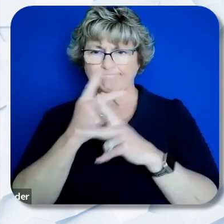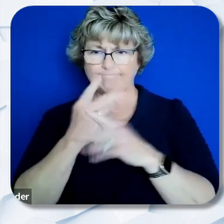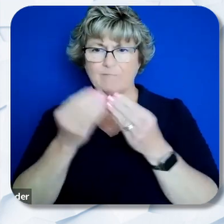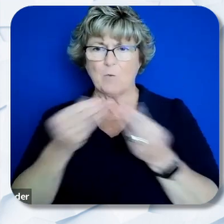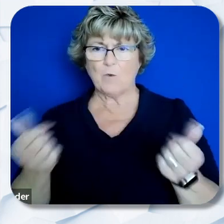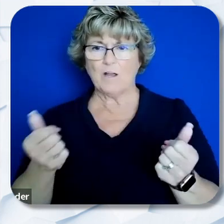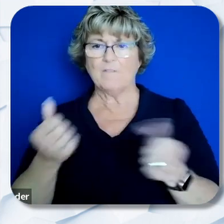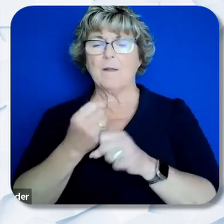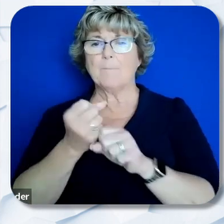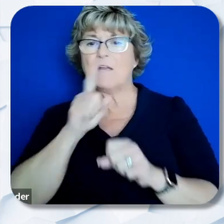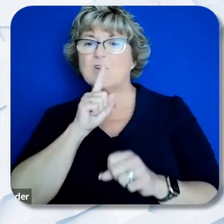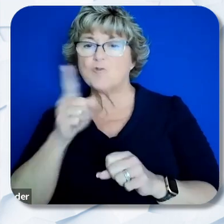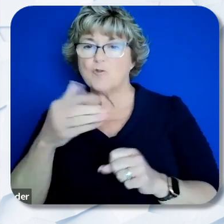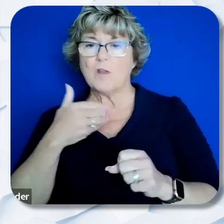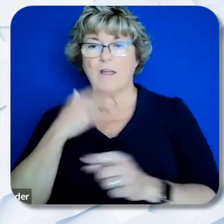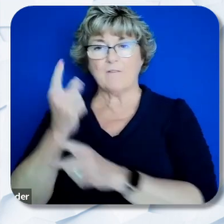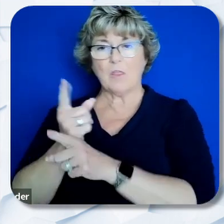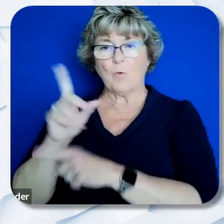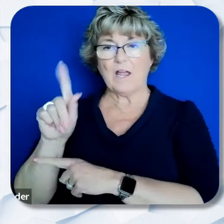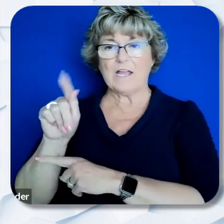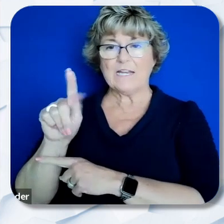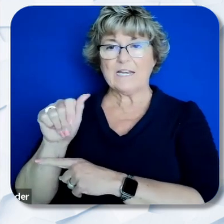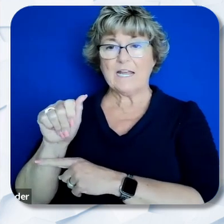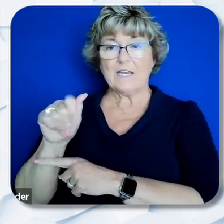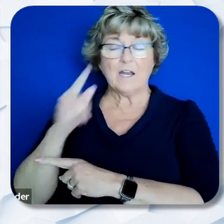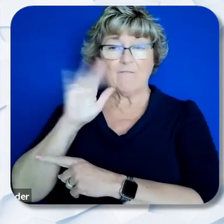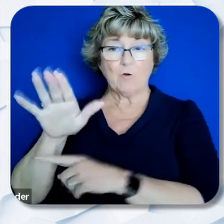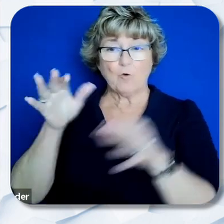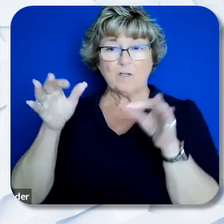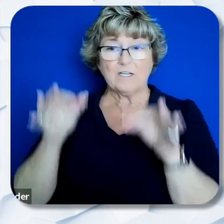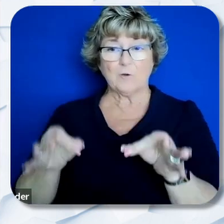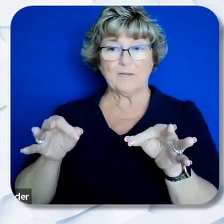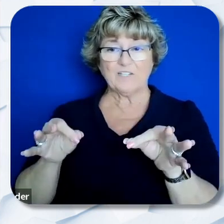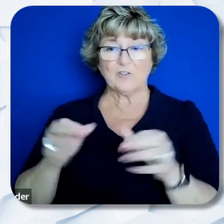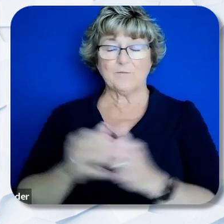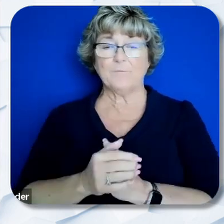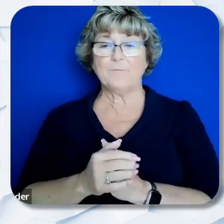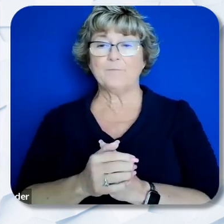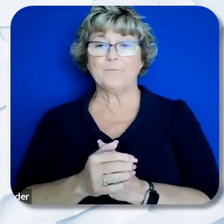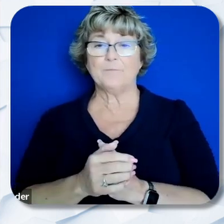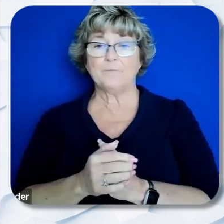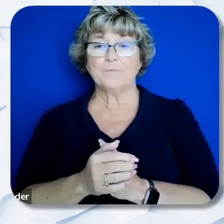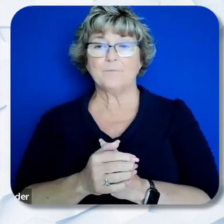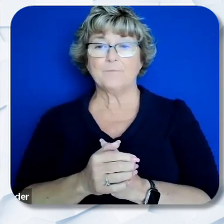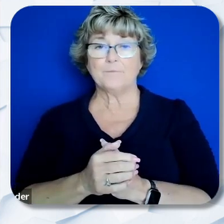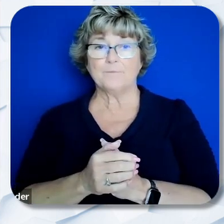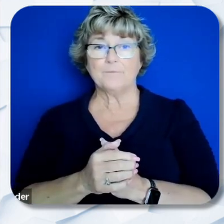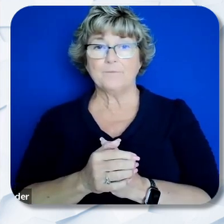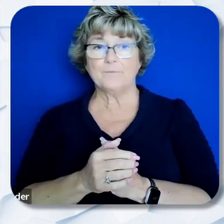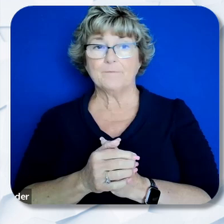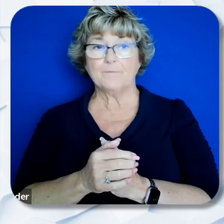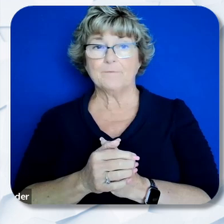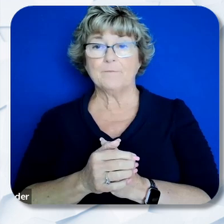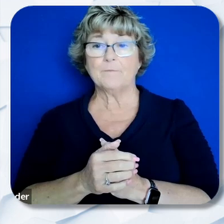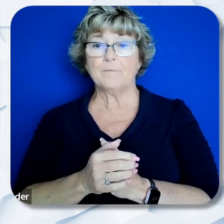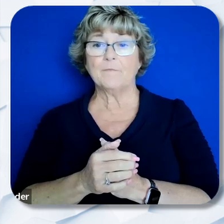to make sure you have the data that was used for your determination. On the final page